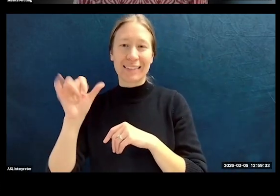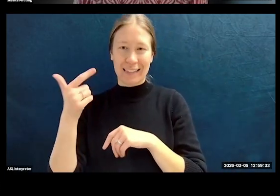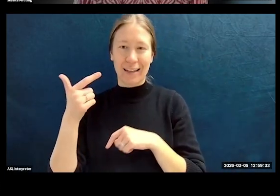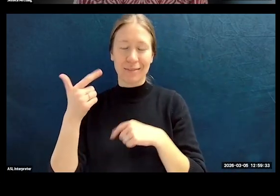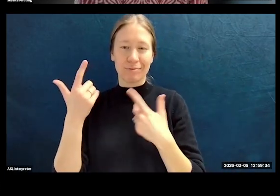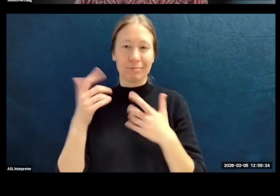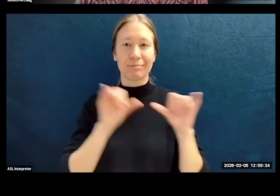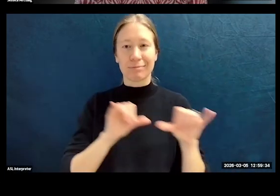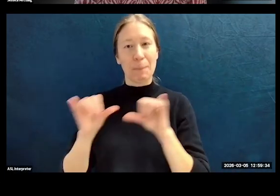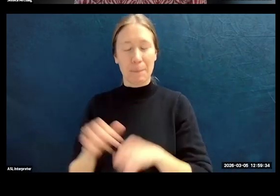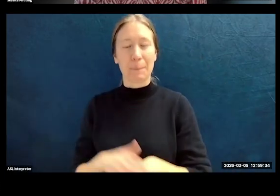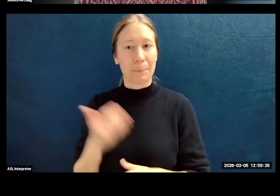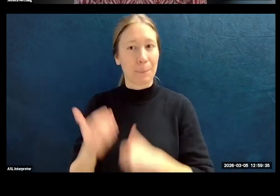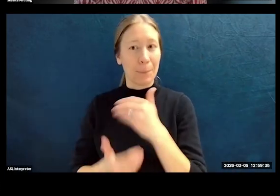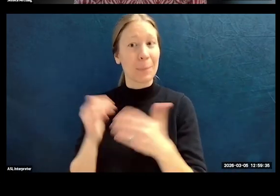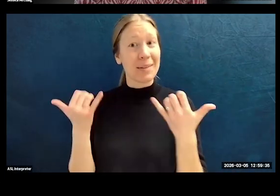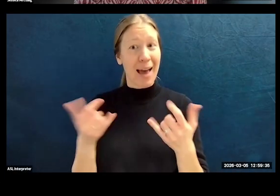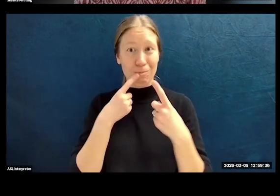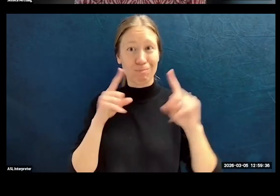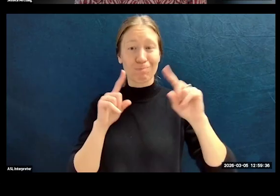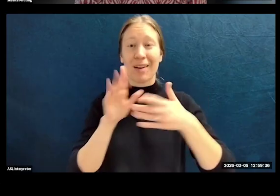And there you have it. Your heading tag now lives under your document tag.